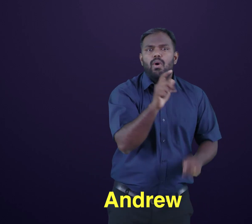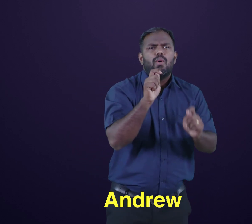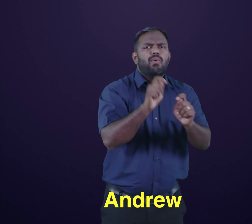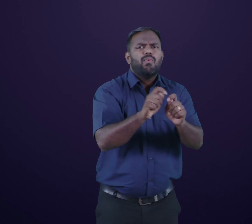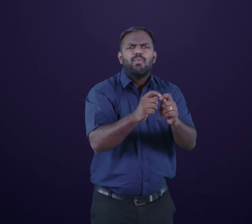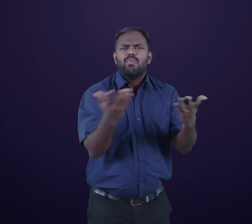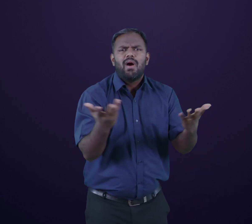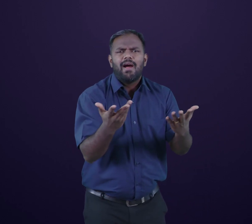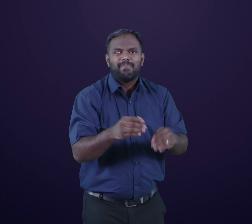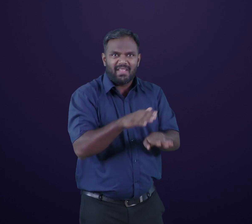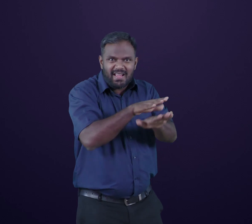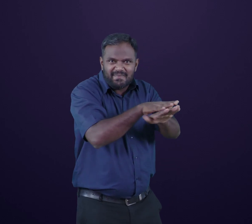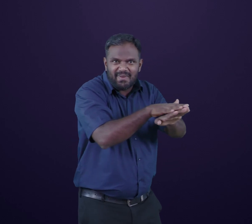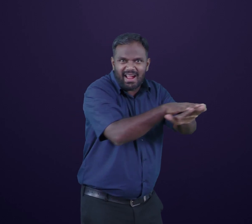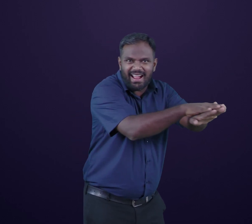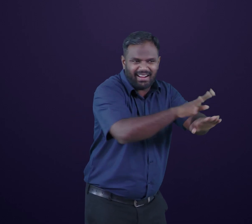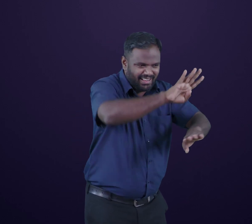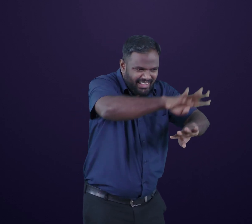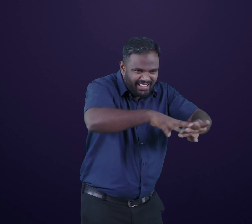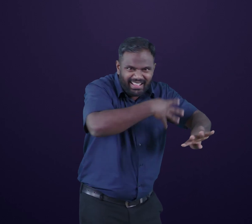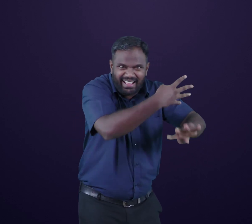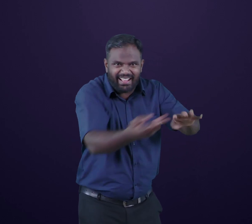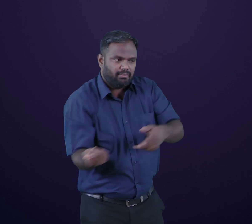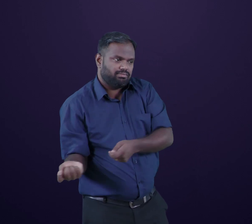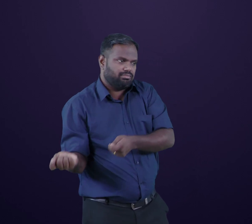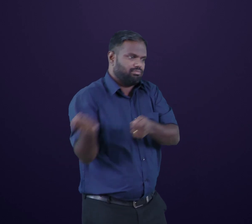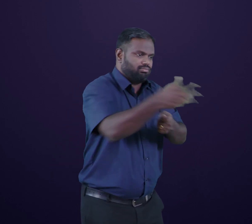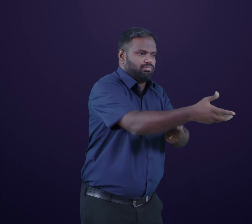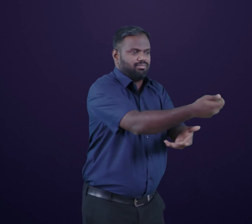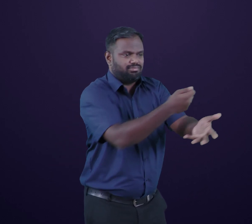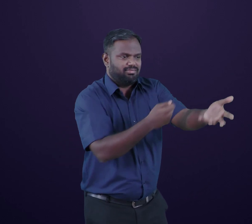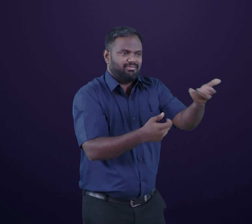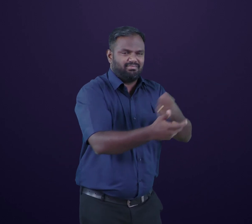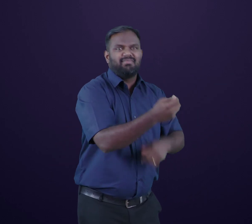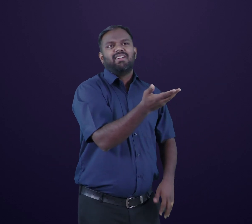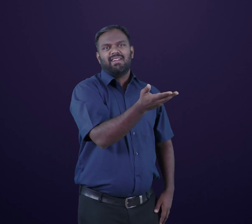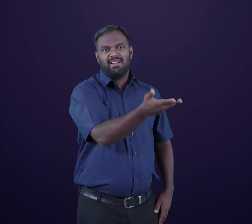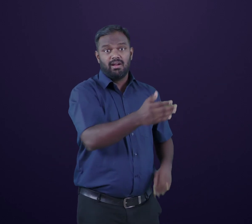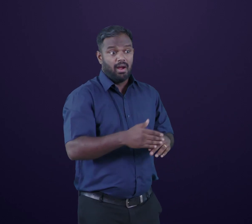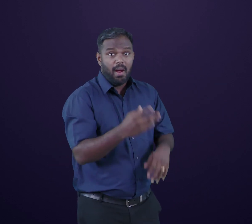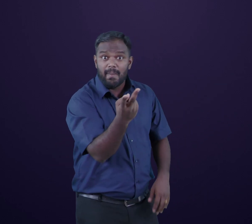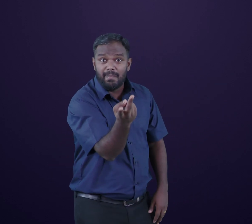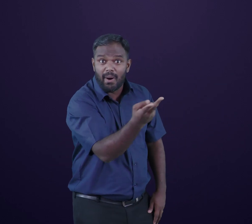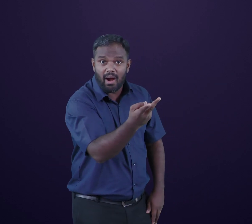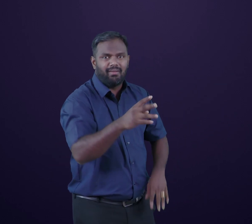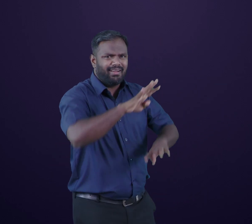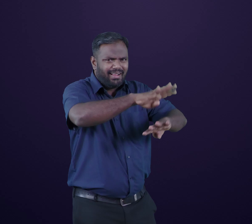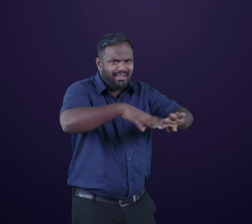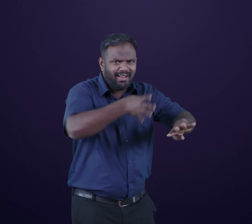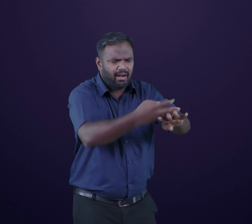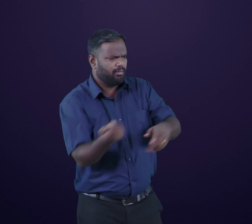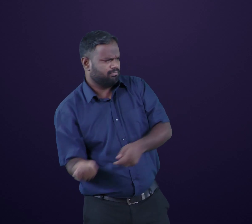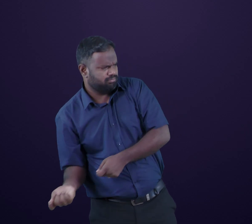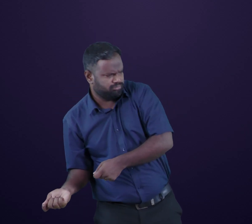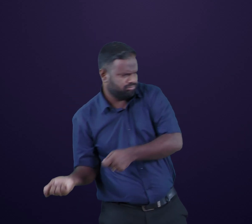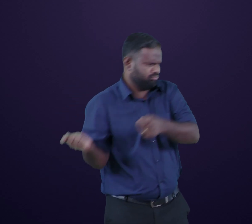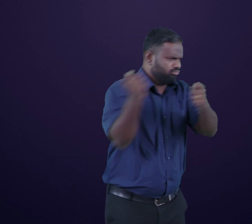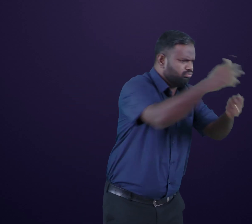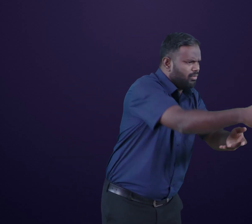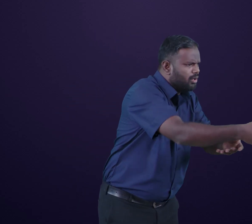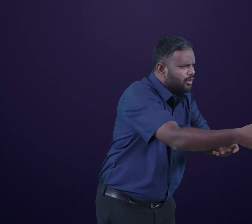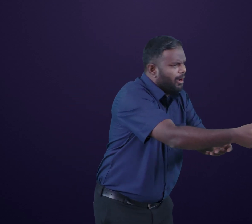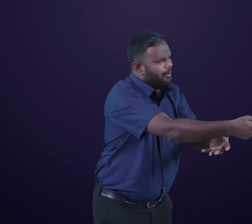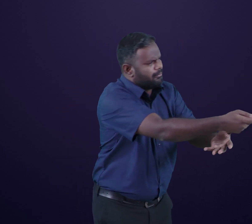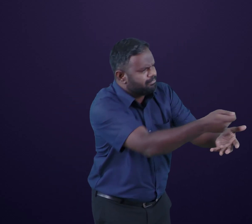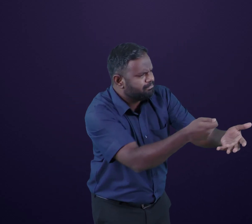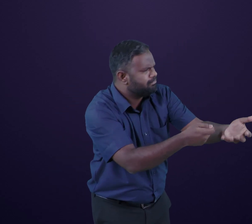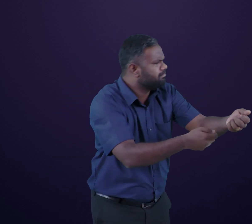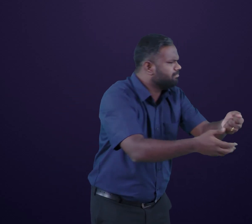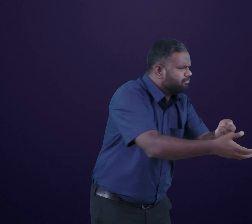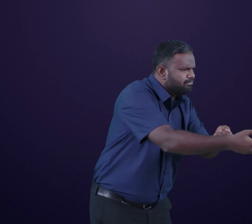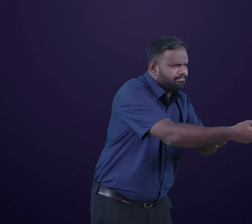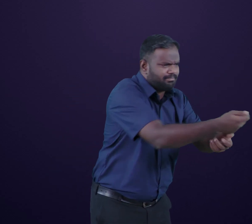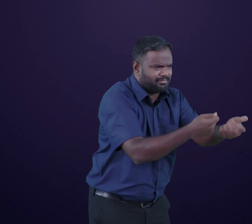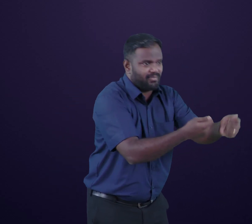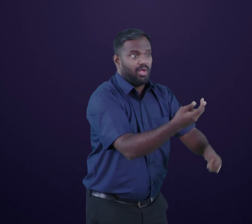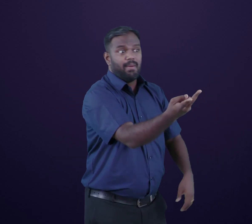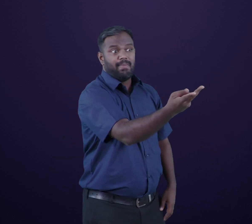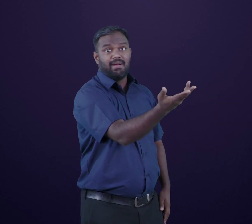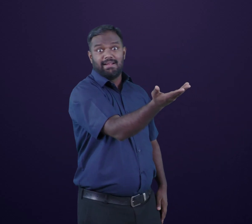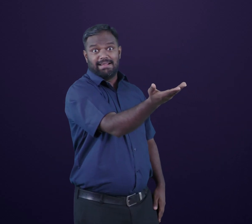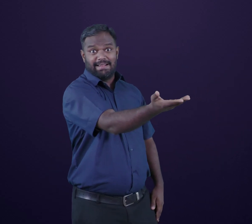These brothers were fishermen, and they were throwing a net into the lake to catch fish.